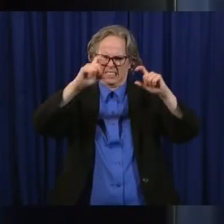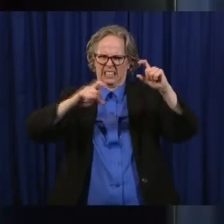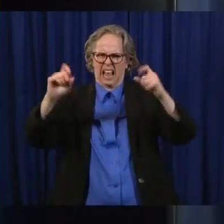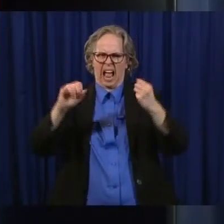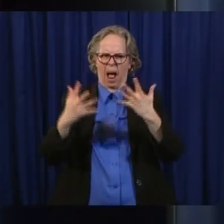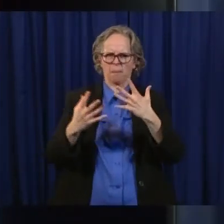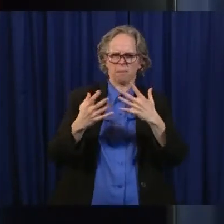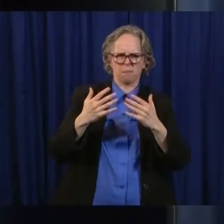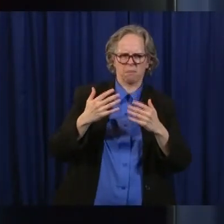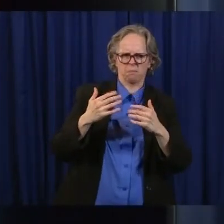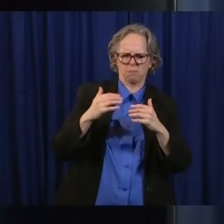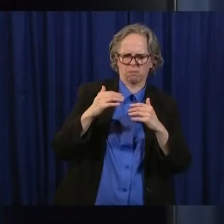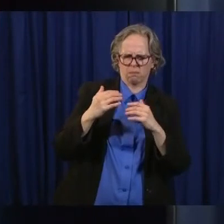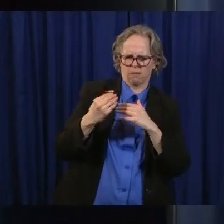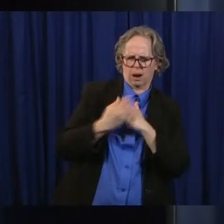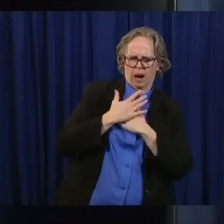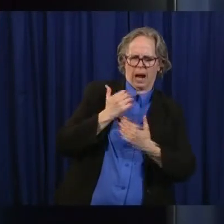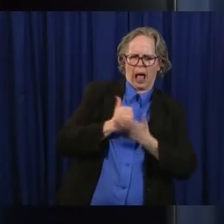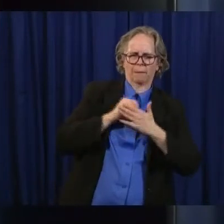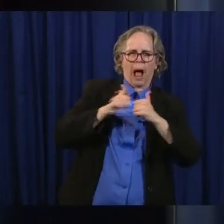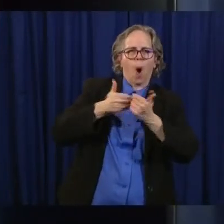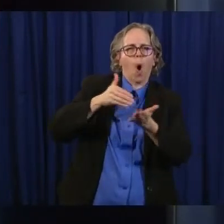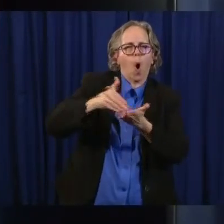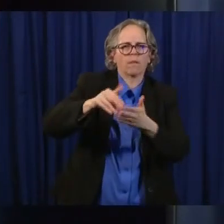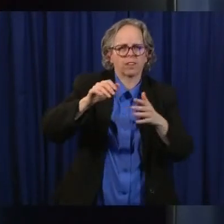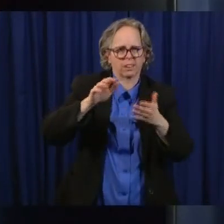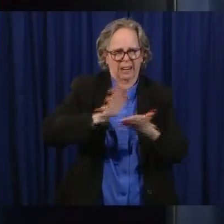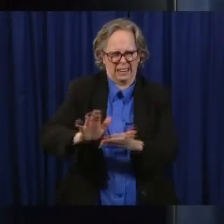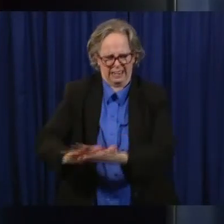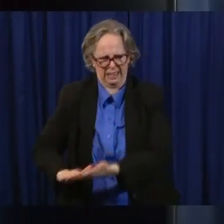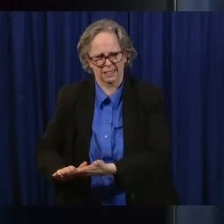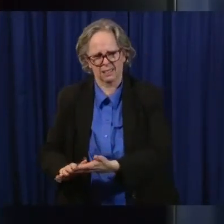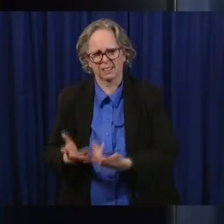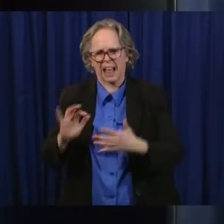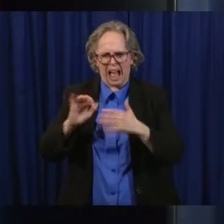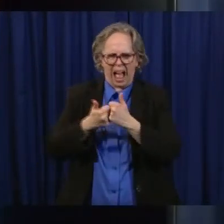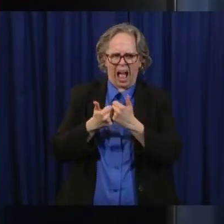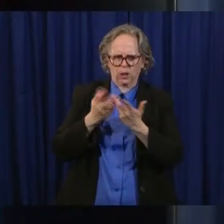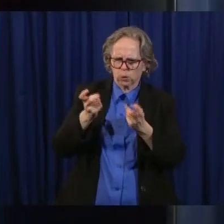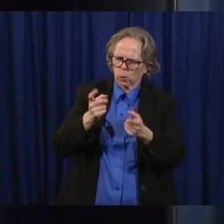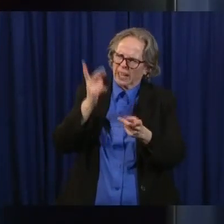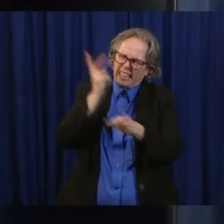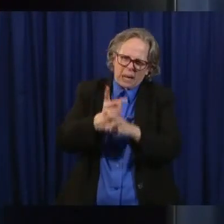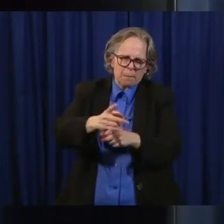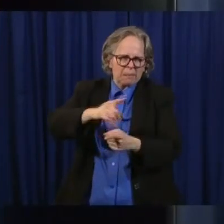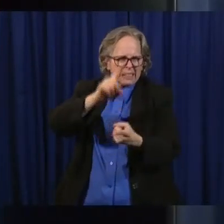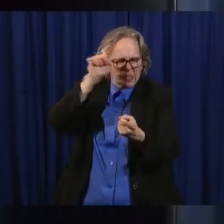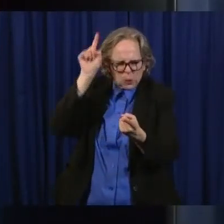BECAUSE OF HOW LONG SAR-COV-2 LASTS ON STAINLESS STEEL AND OTHER METALS. NOW THAT WE KNOW THAT WE CAN INCORPORATE THAT INTO OUR MODELS AND SAY, DO WE NEED TO